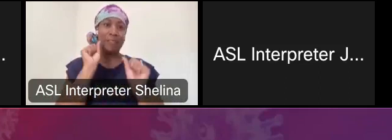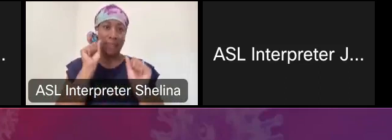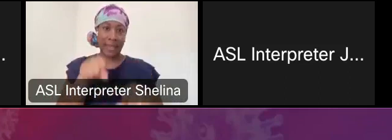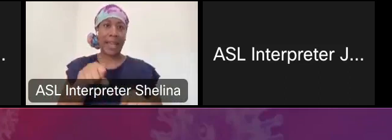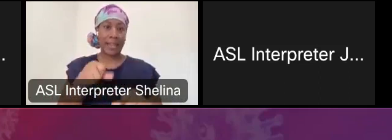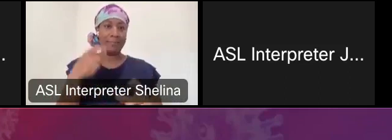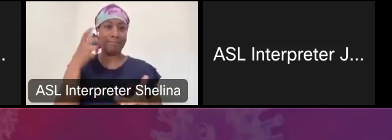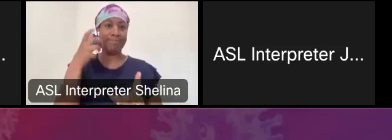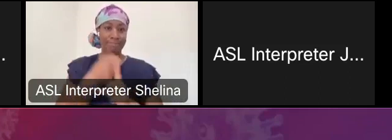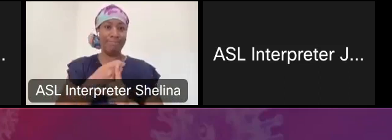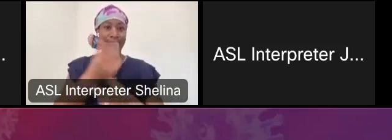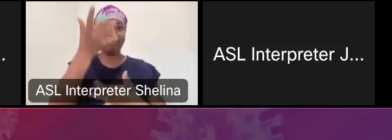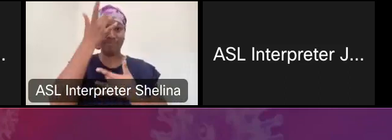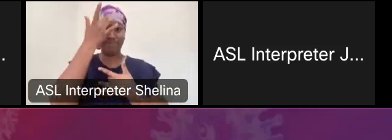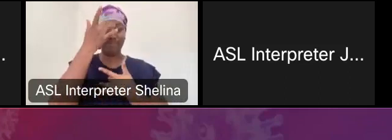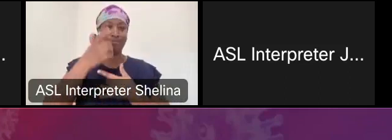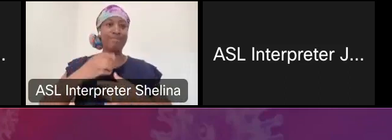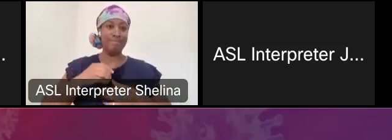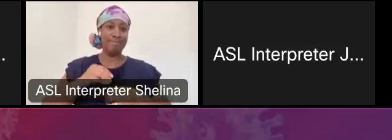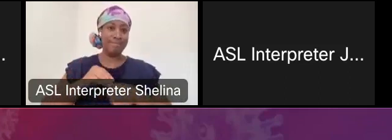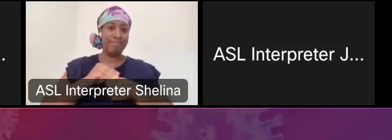No vaccine is 100% effective.